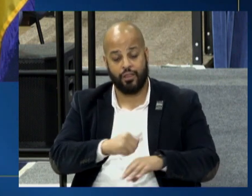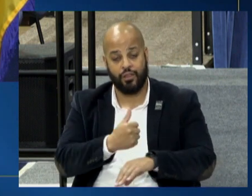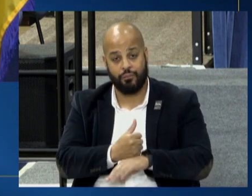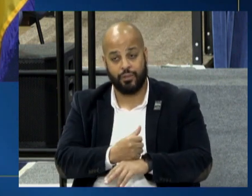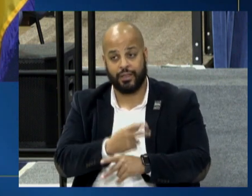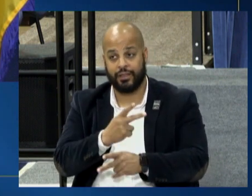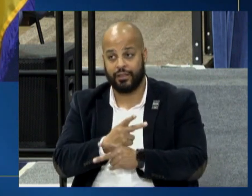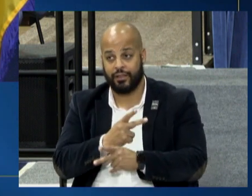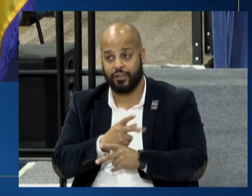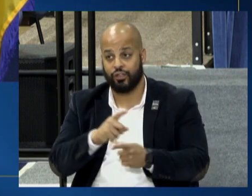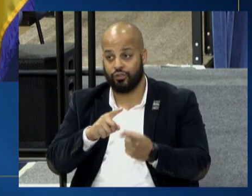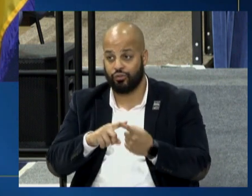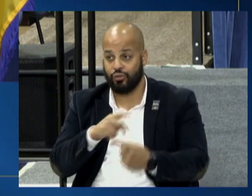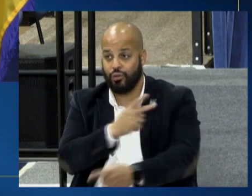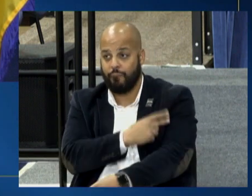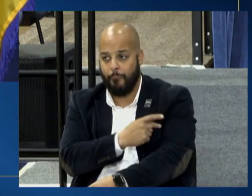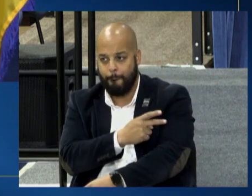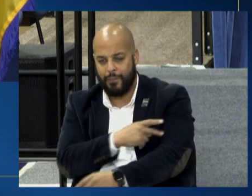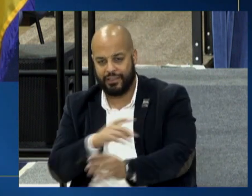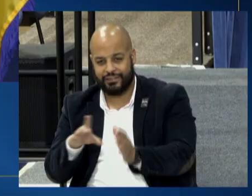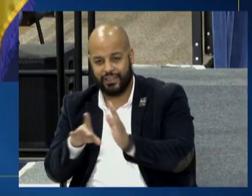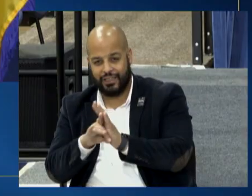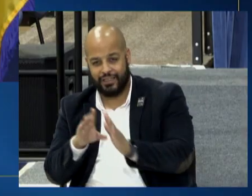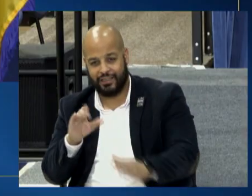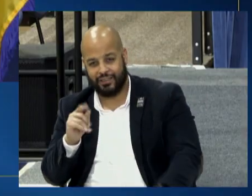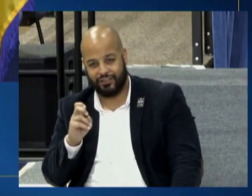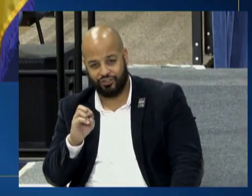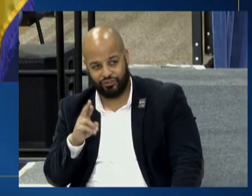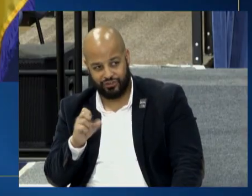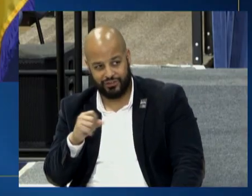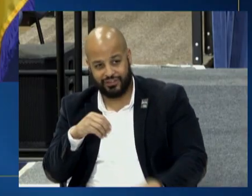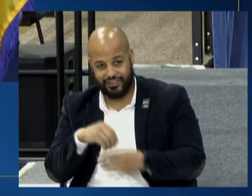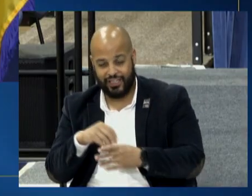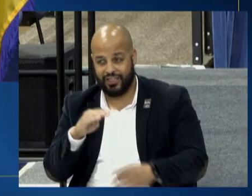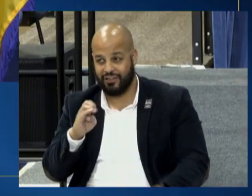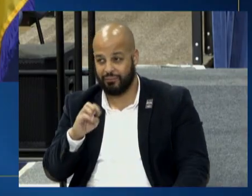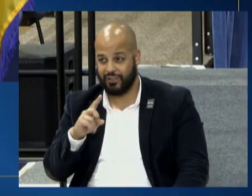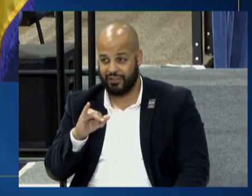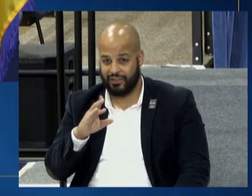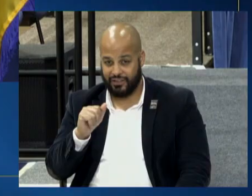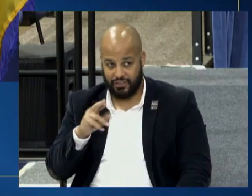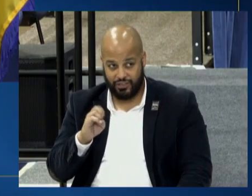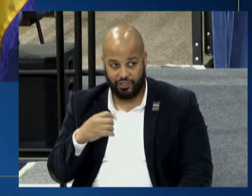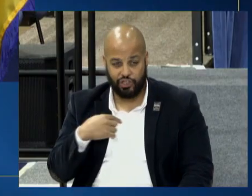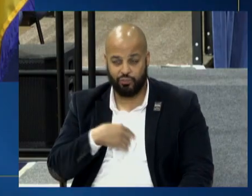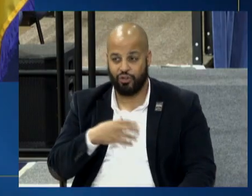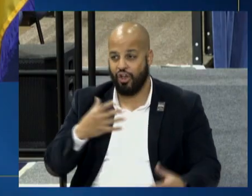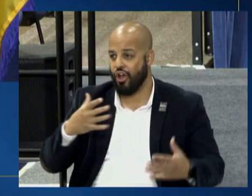with select cancers in Medicare. We have already been able to capitalize on the convergence of EOM